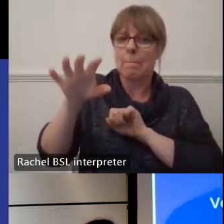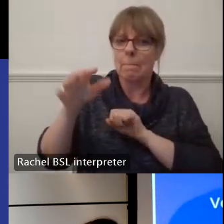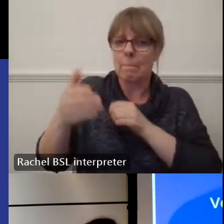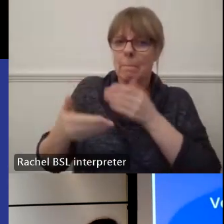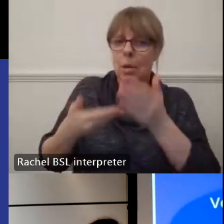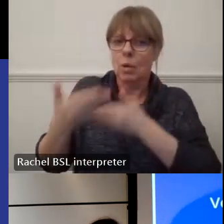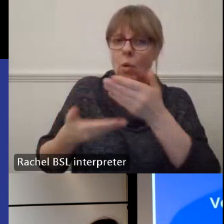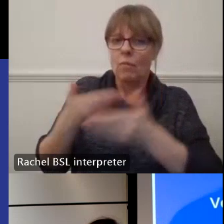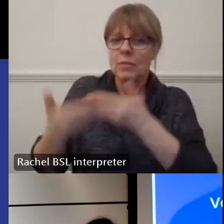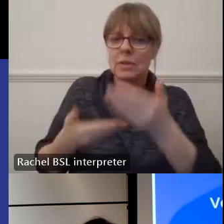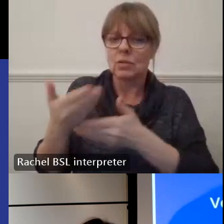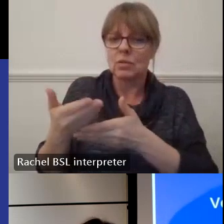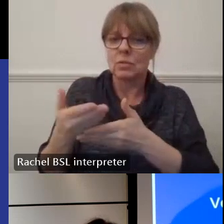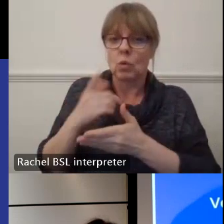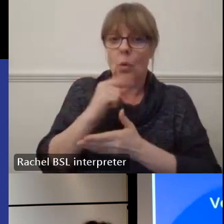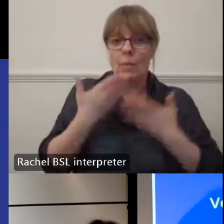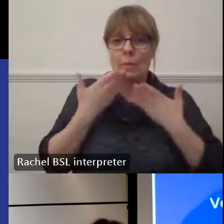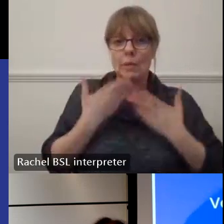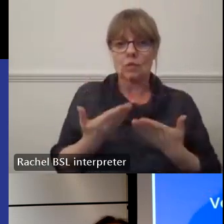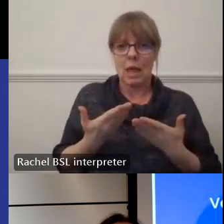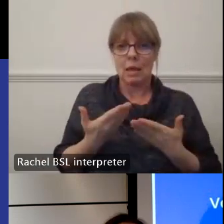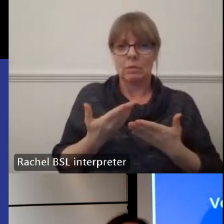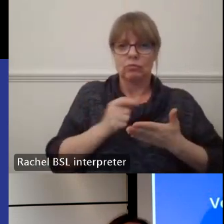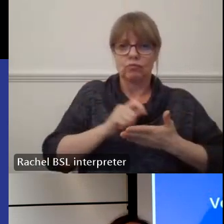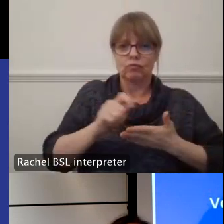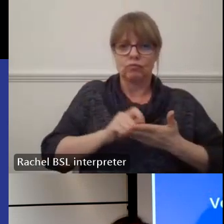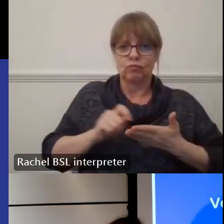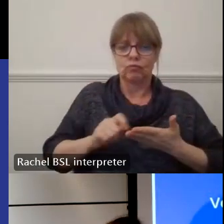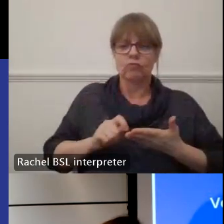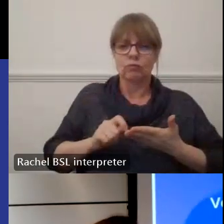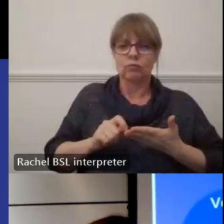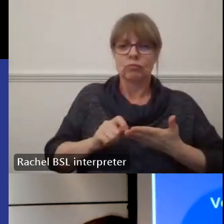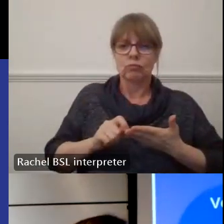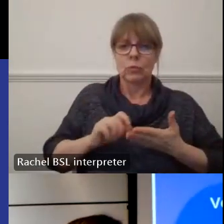that you're leaving today that you're going to take away and make that change. And that is important.